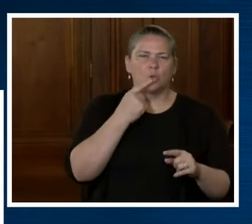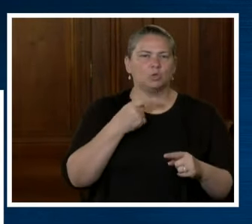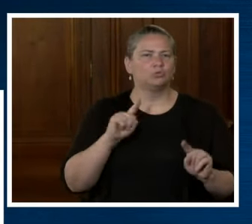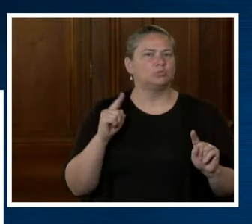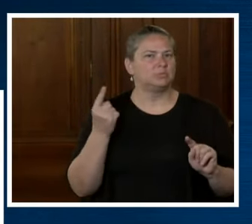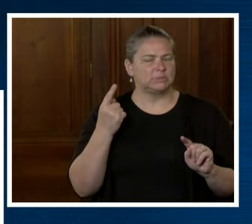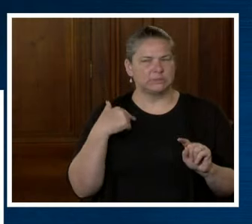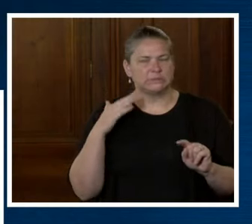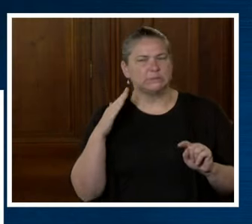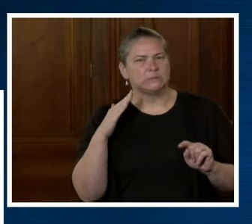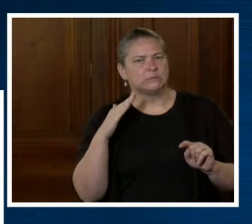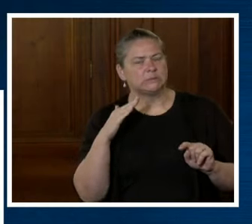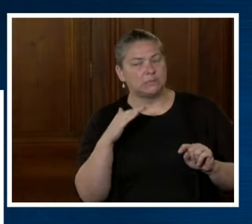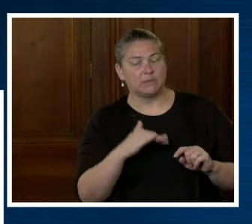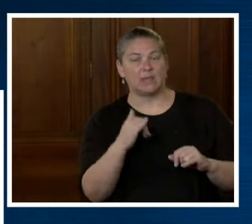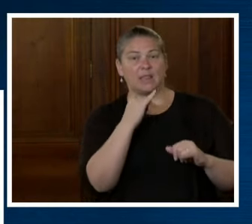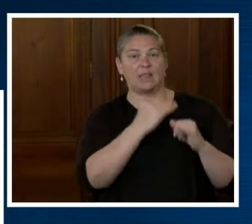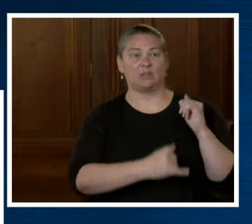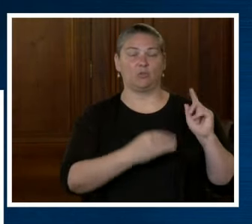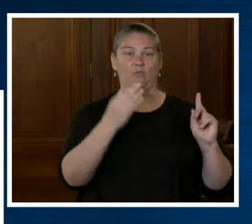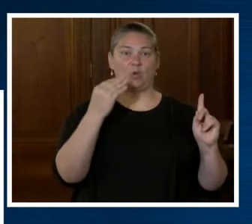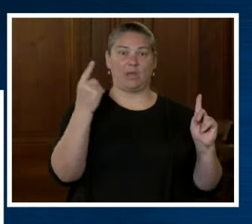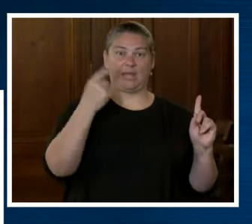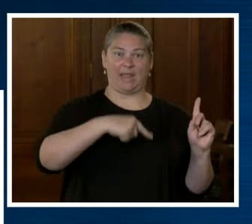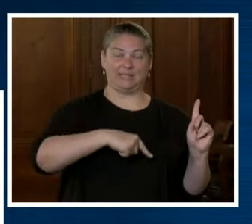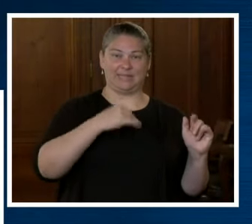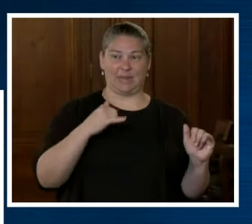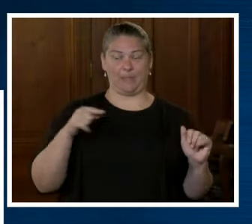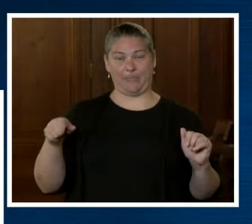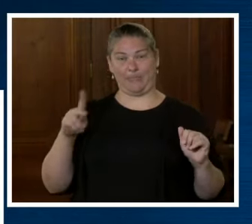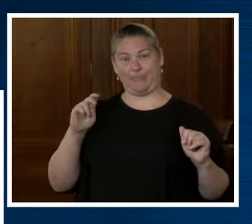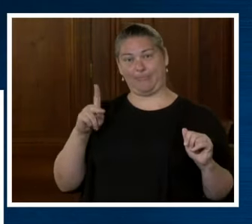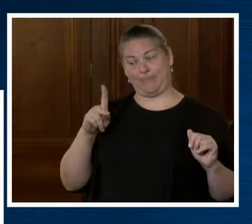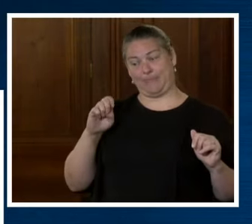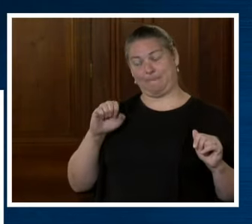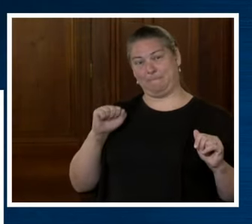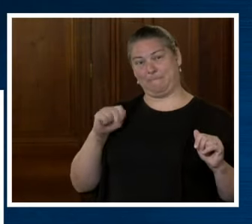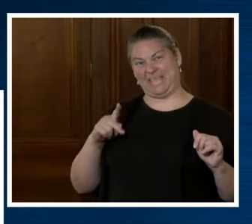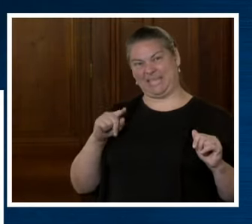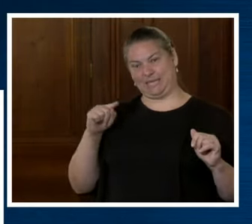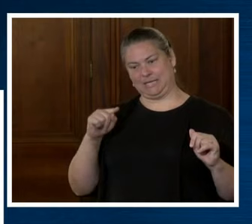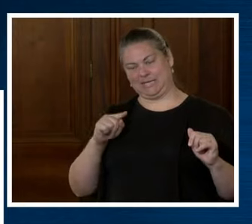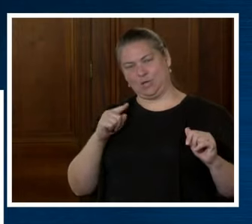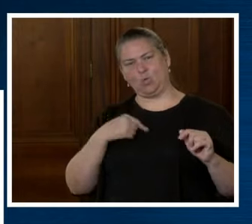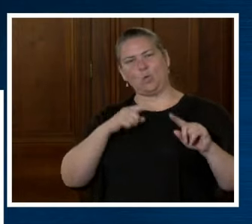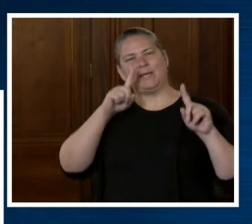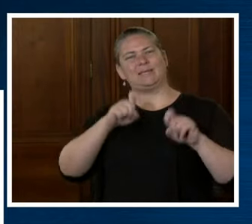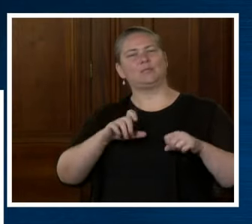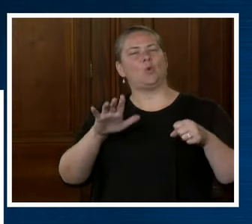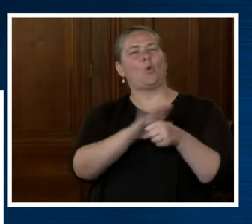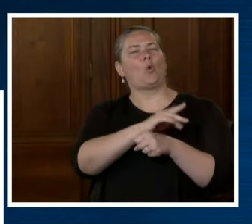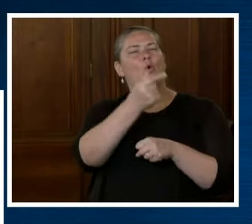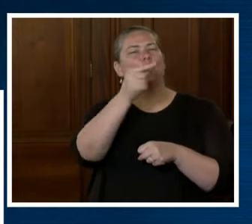CONTACT TRACING CONTACT TRACING, THERE ARE QUESTIONS ABOUT WHETHER IT WOULD WORK, THE 2000S